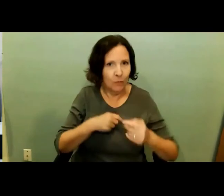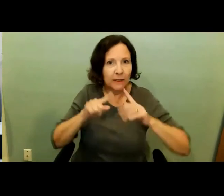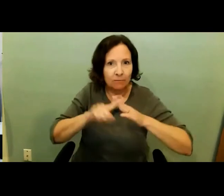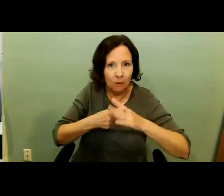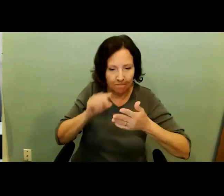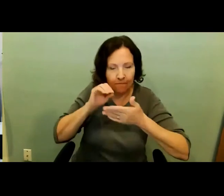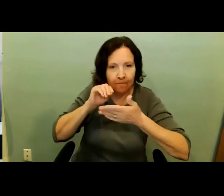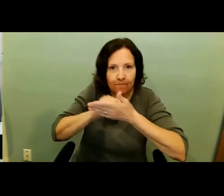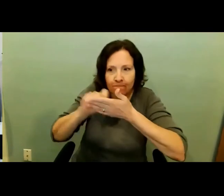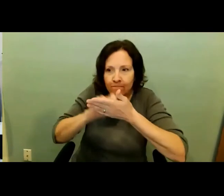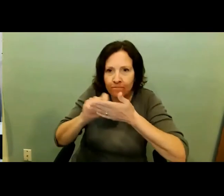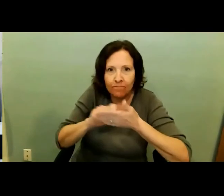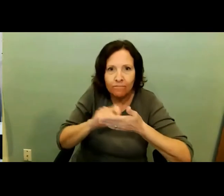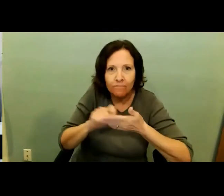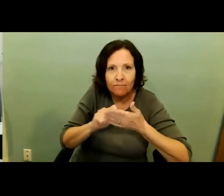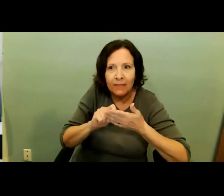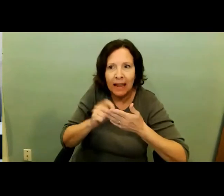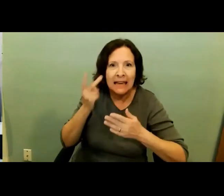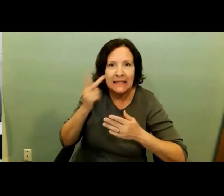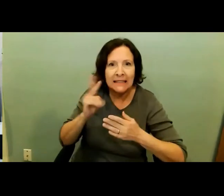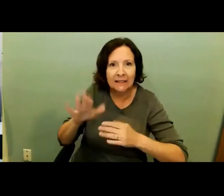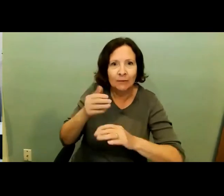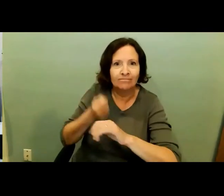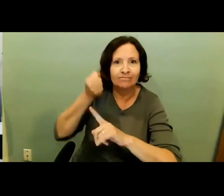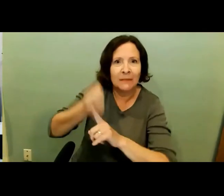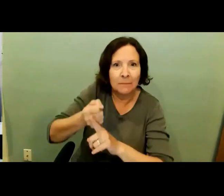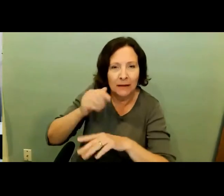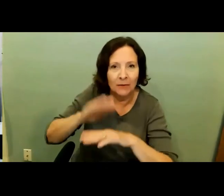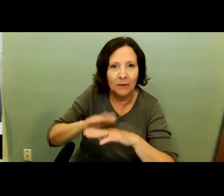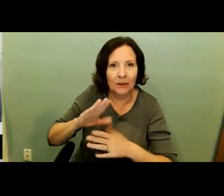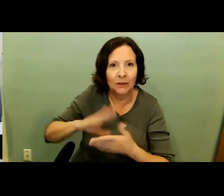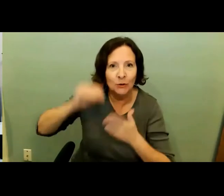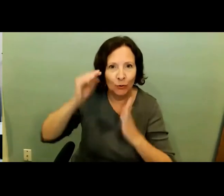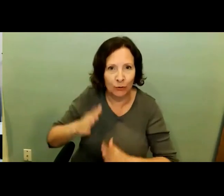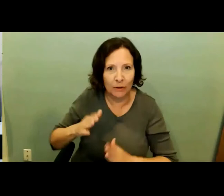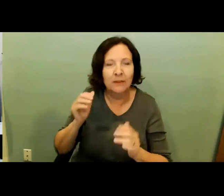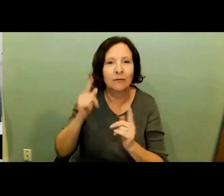And we intentionally featured on the researchers that have perspectives on